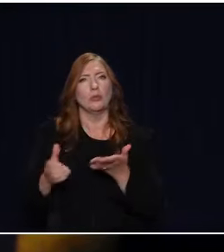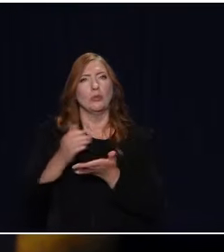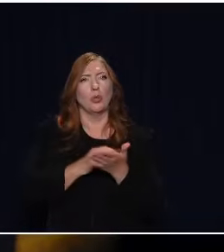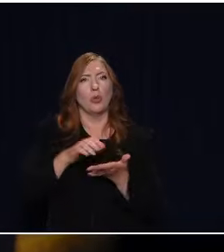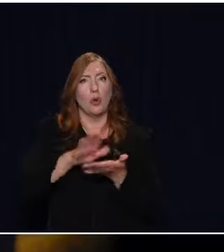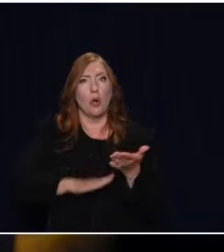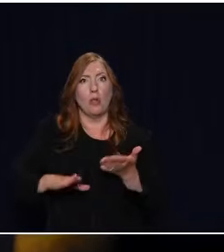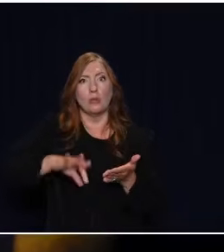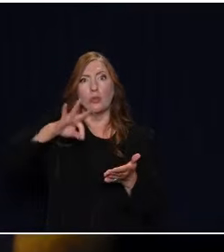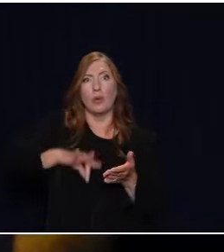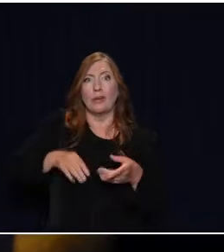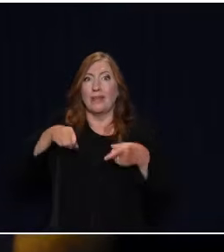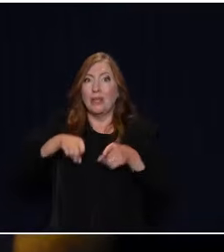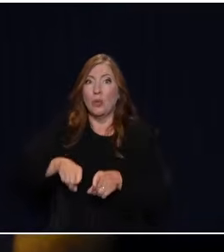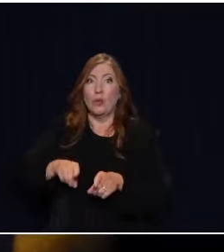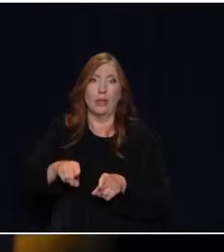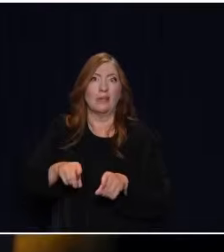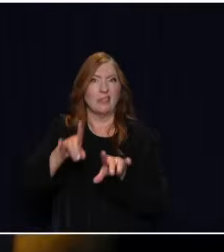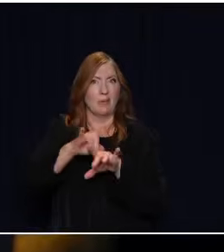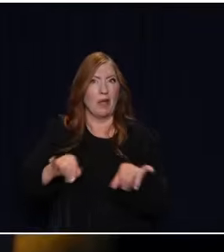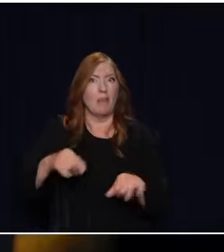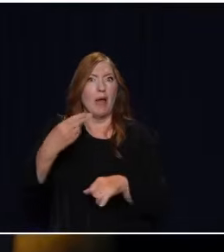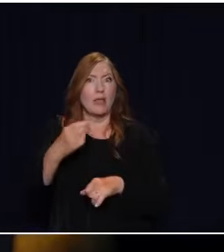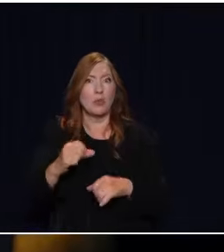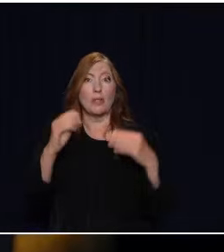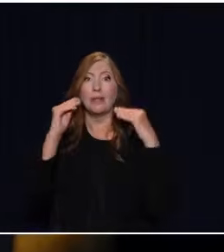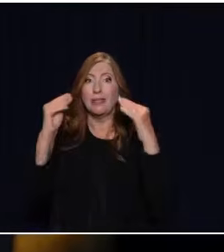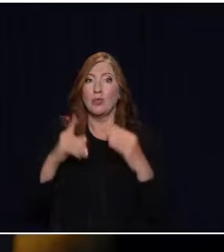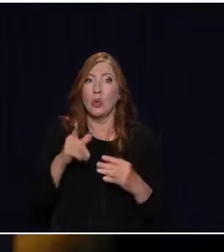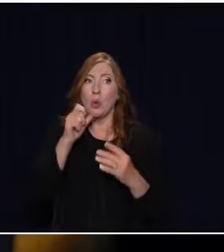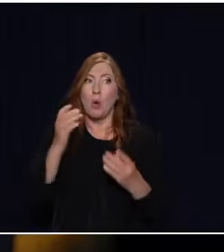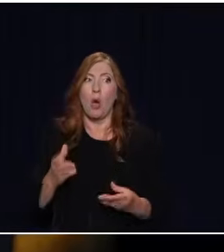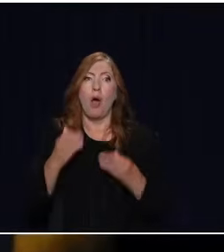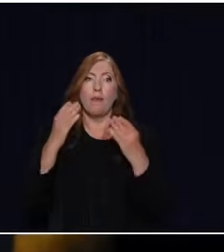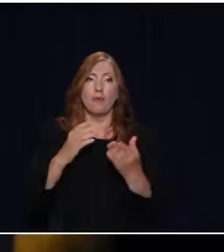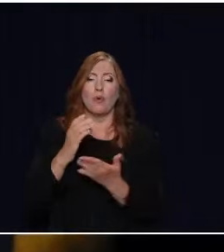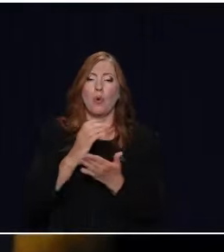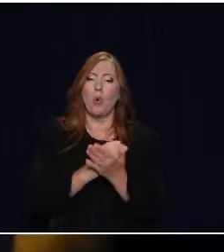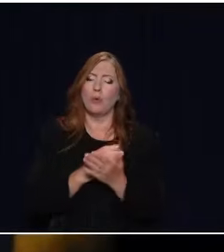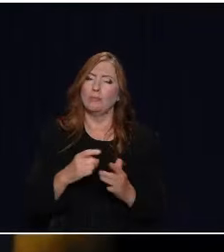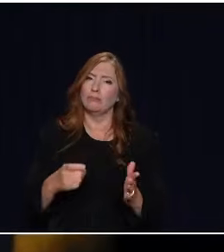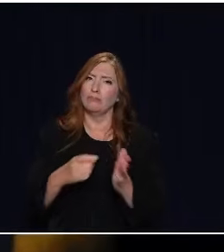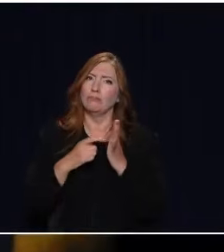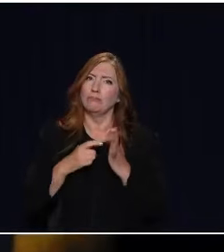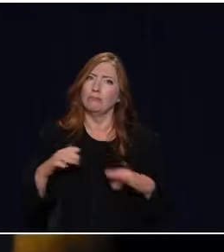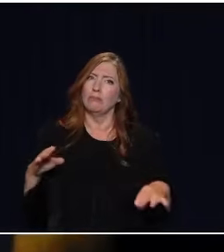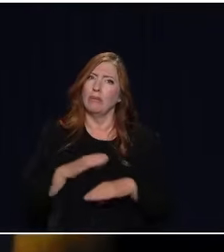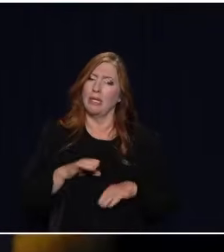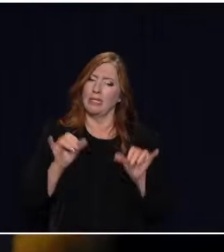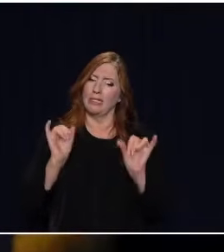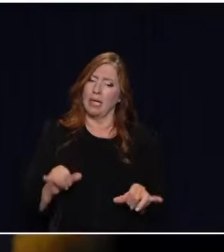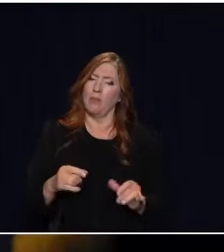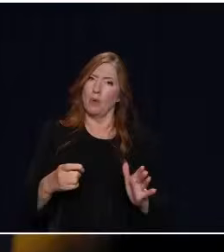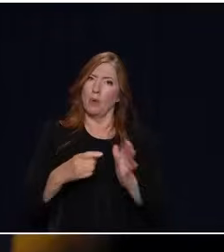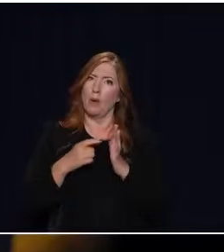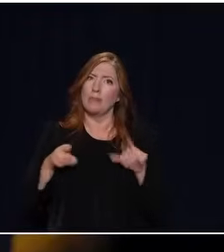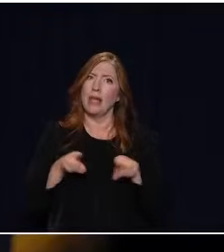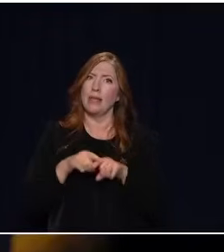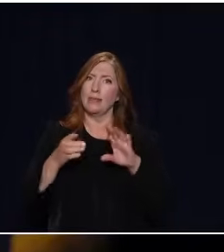THIS IS A WAY FOR STUDENTS TO EARN CREDITS, EARN COLLEGE CREDITS WHILE THEY ARE IN HIGH SCHOOL.